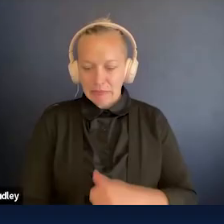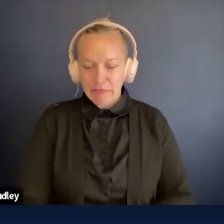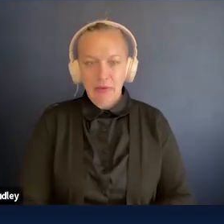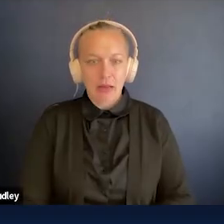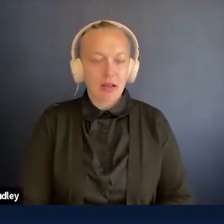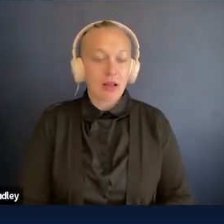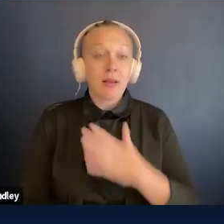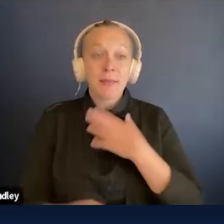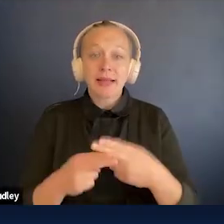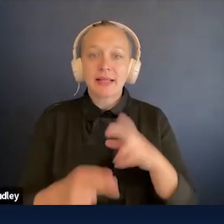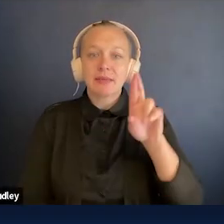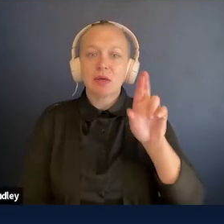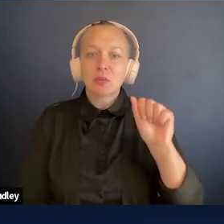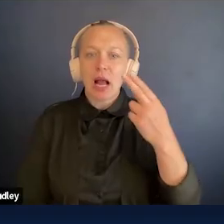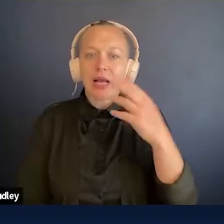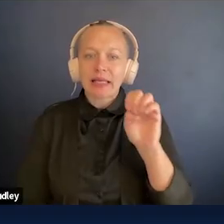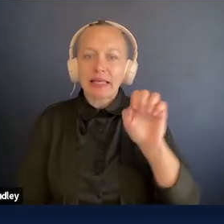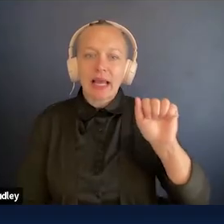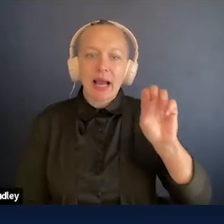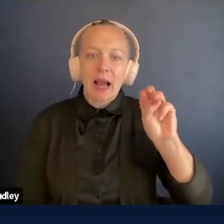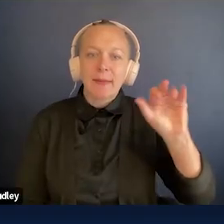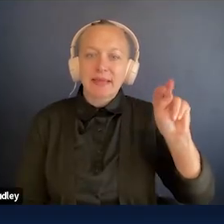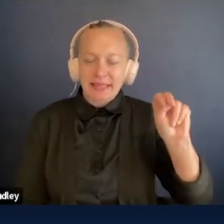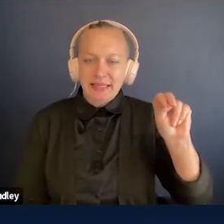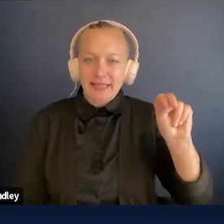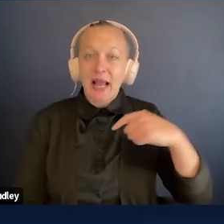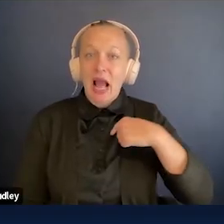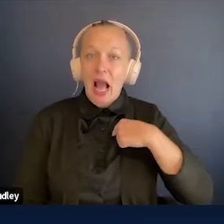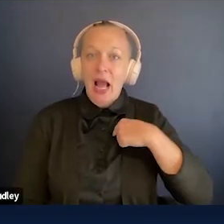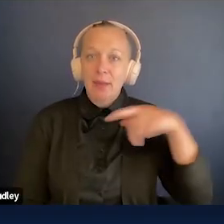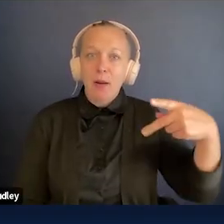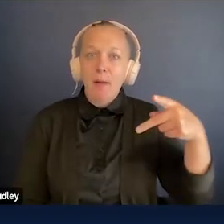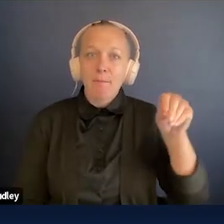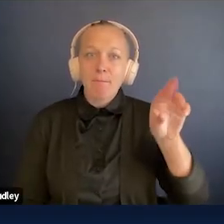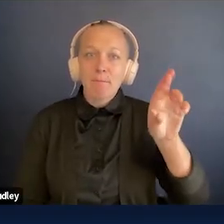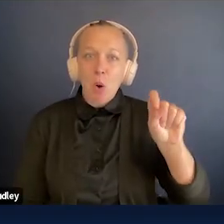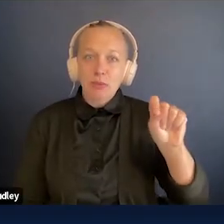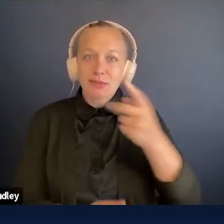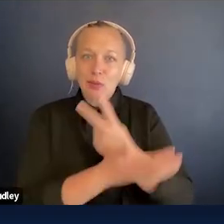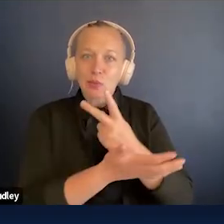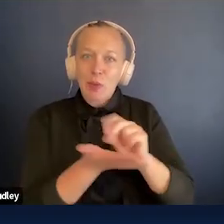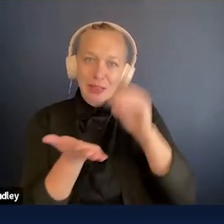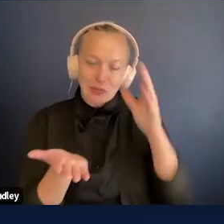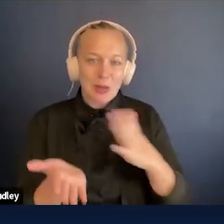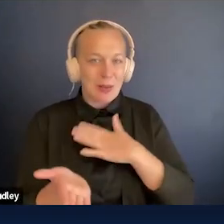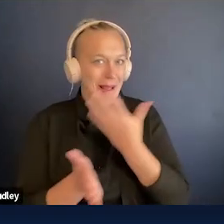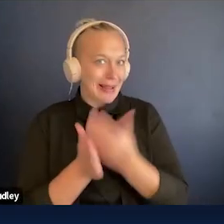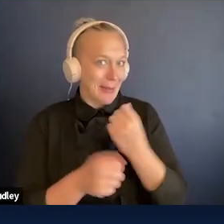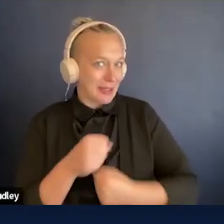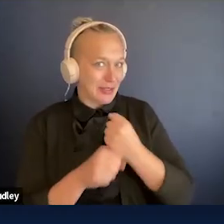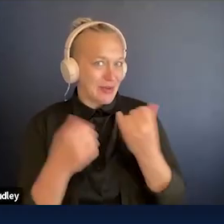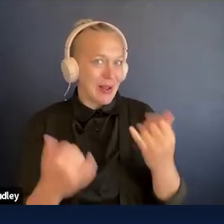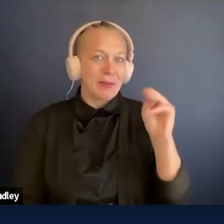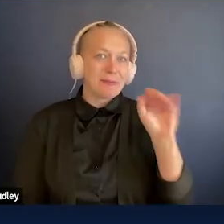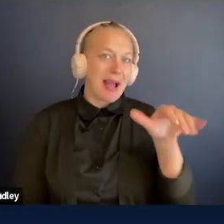My name is Rahi Amin, and I… I'm post-grad student in my gap year, Maya's not able to make it here today, but our project was on.